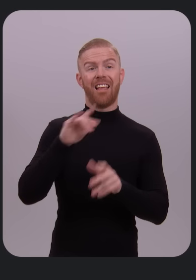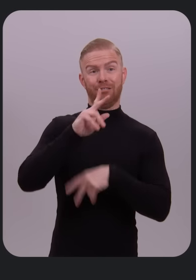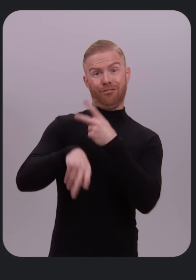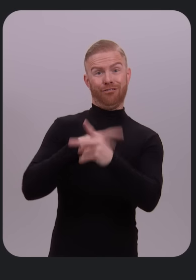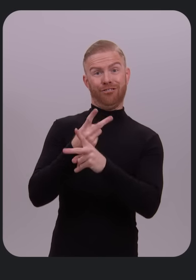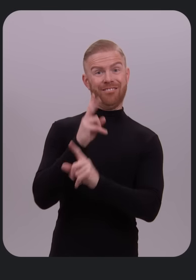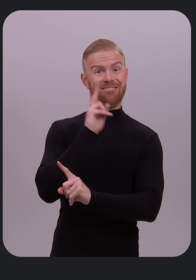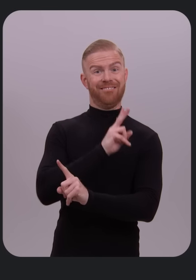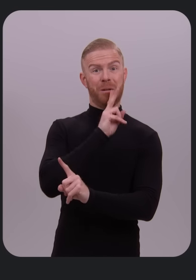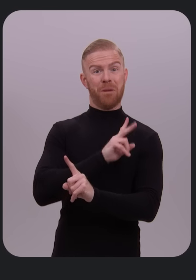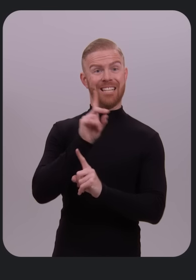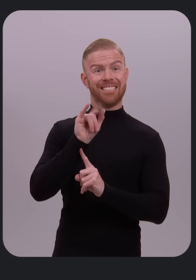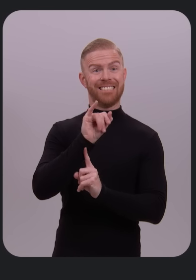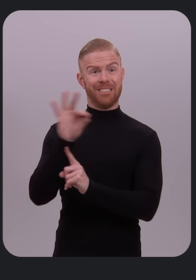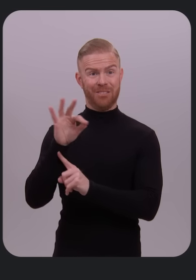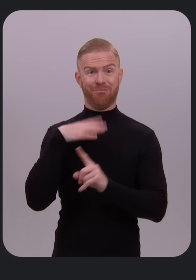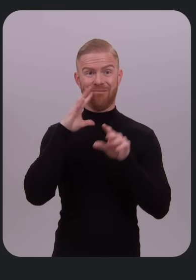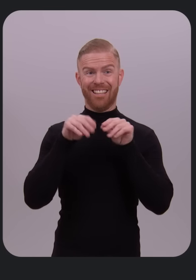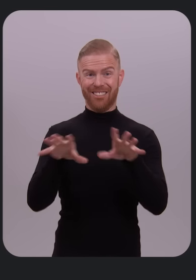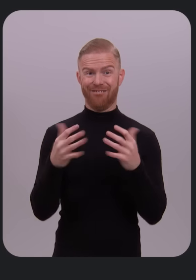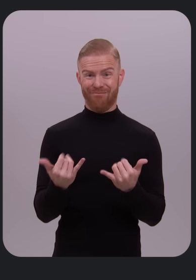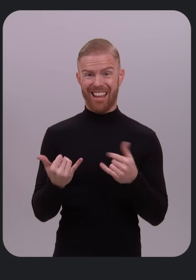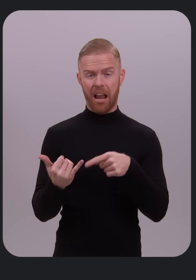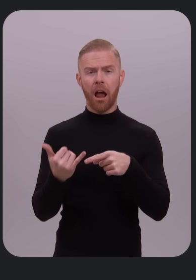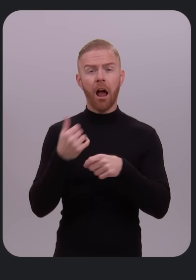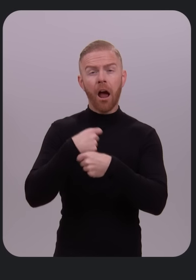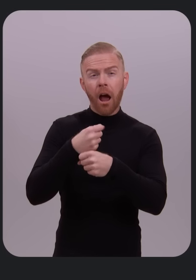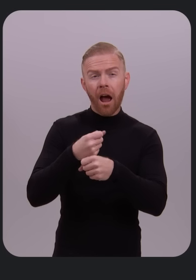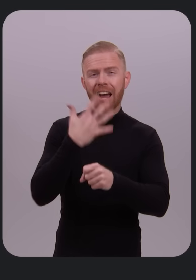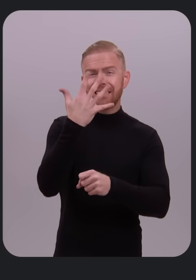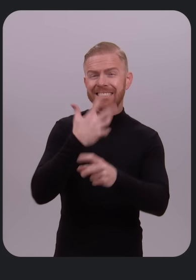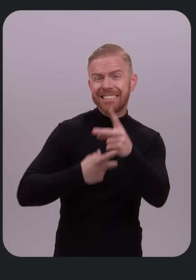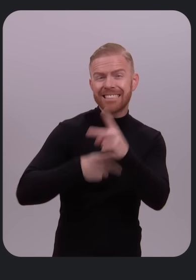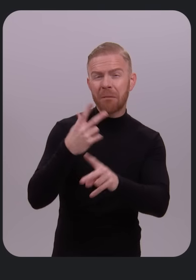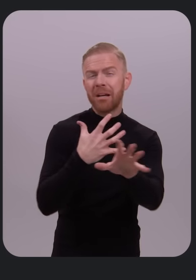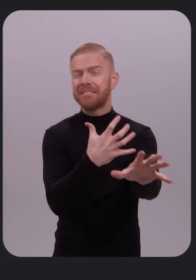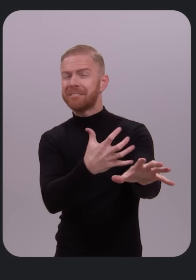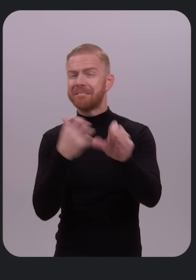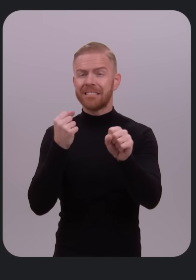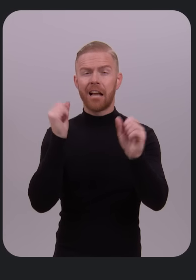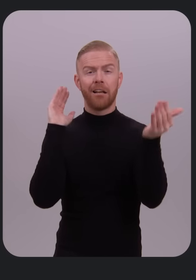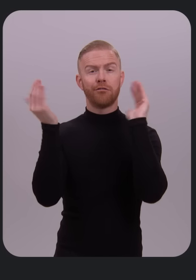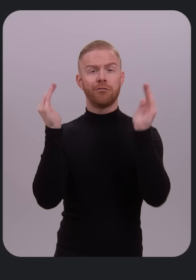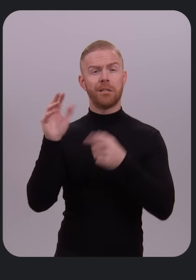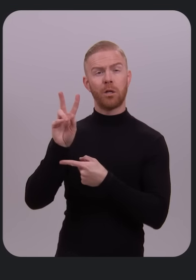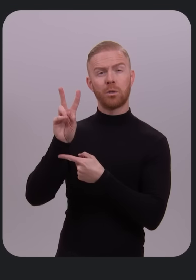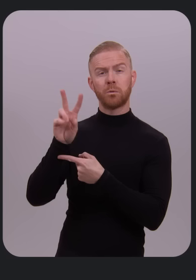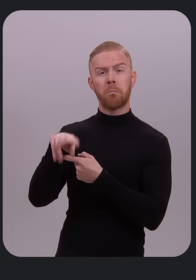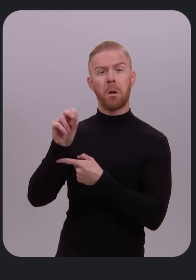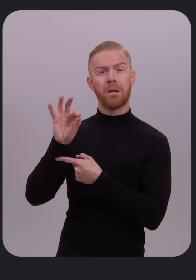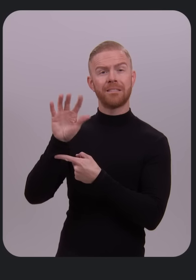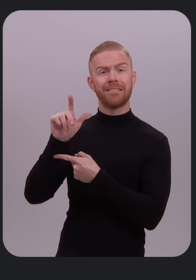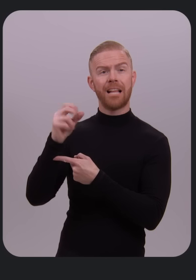we're releasing today generates five times faster than even 2.0 Flash-Lite, our fastest model